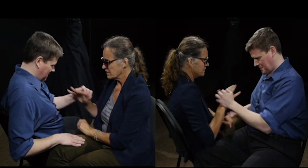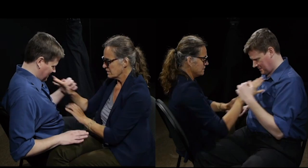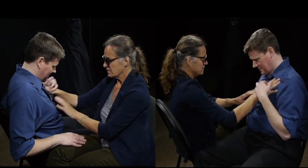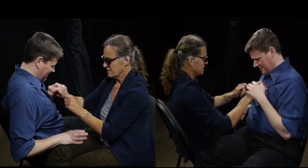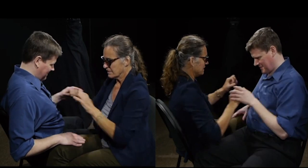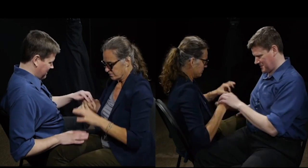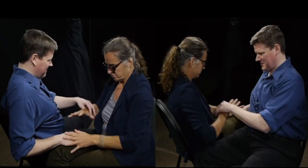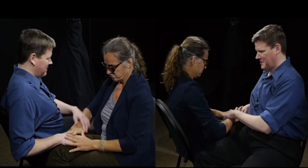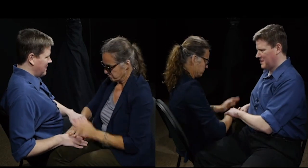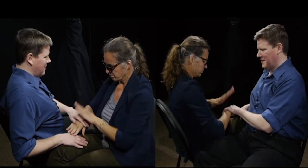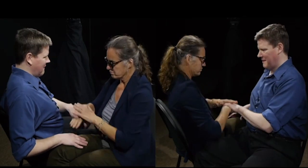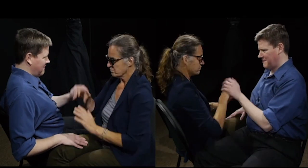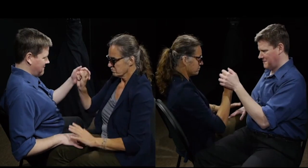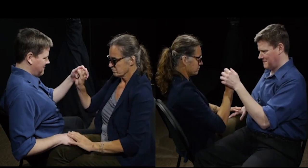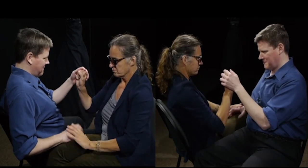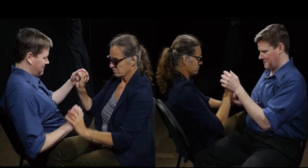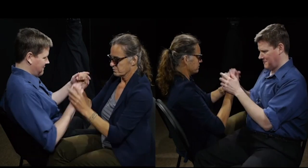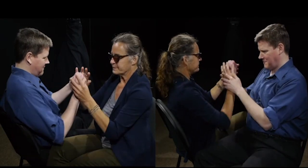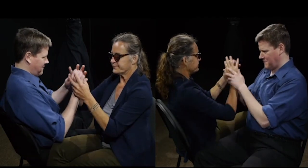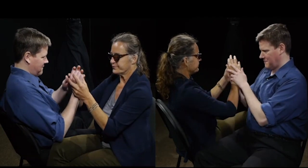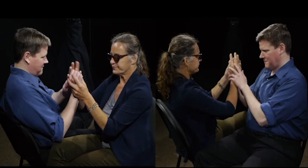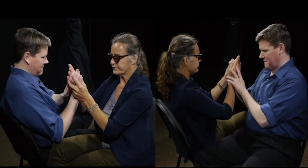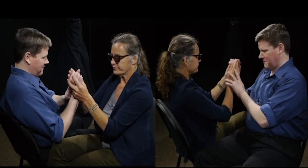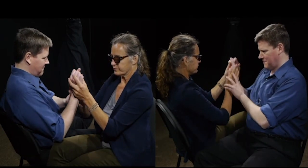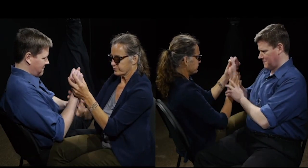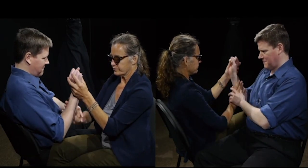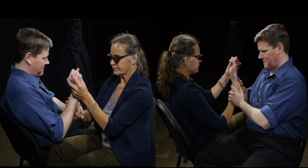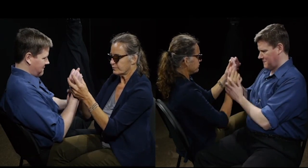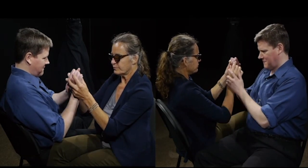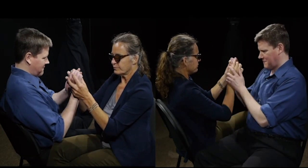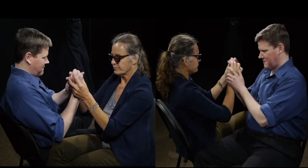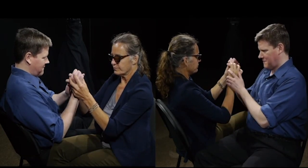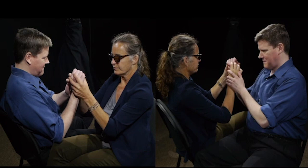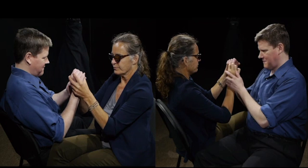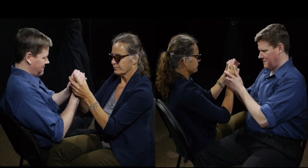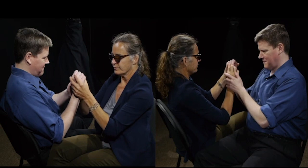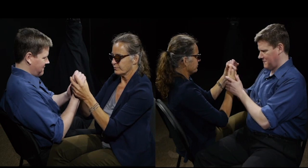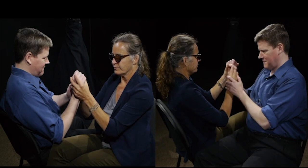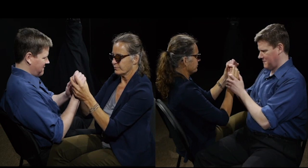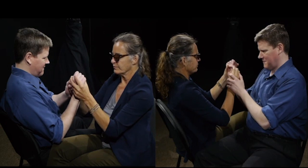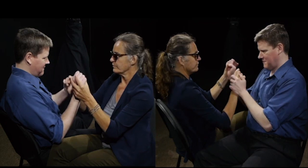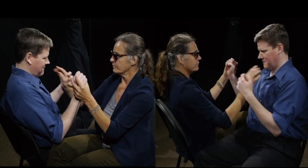[Jelica] That is very cool! In constructions like these,